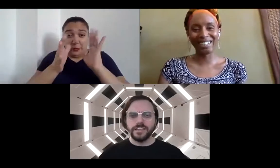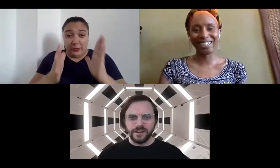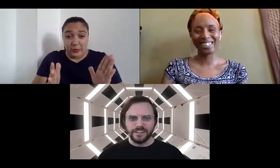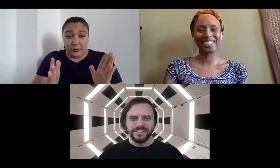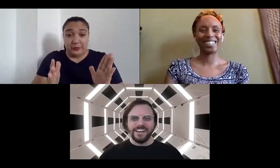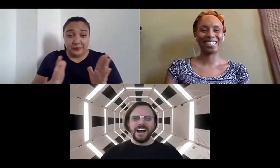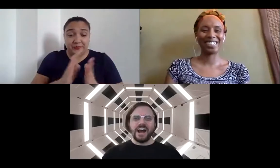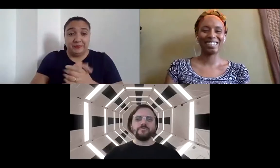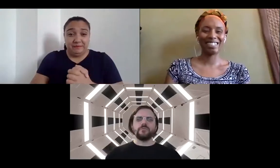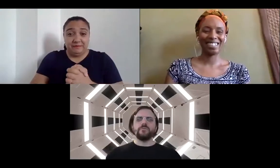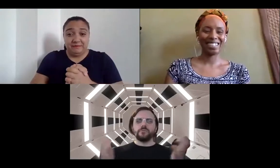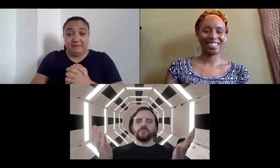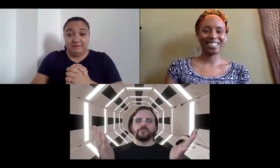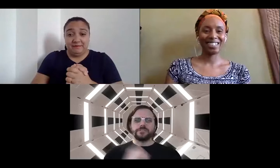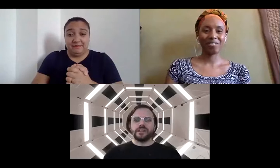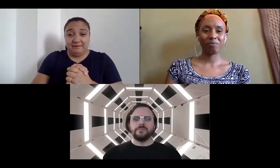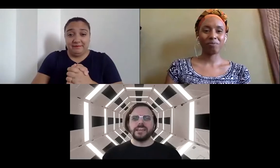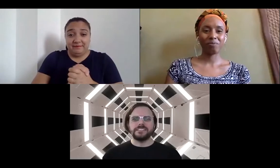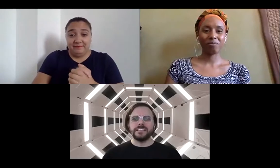First, Candace,